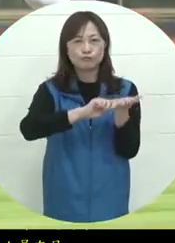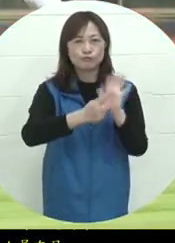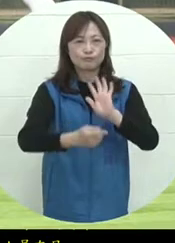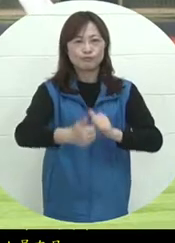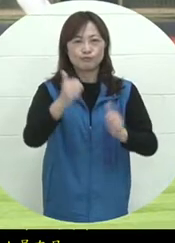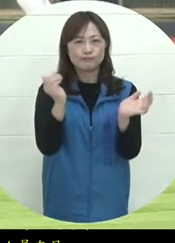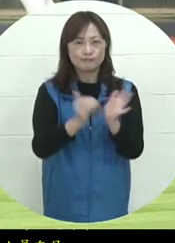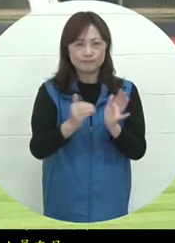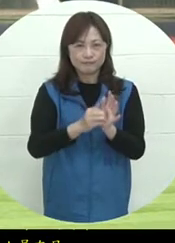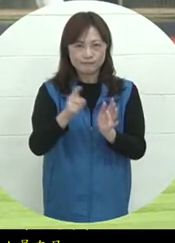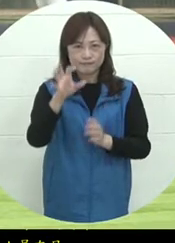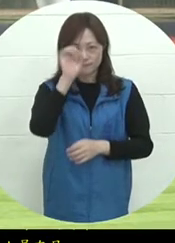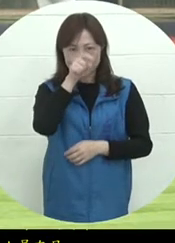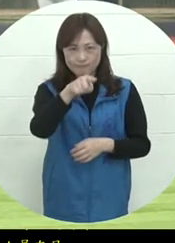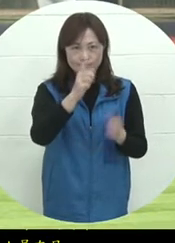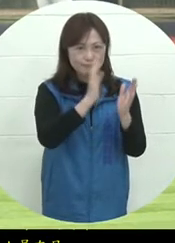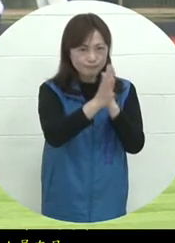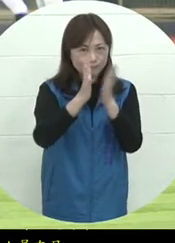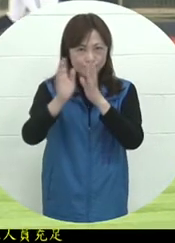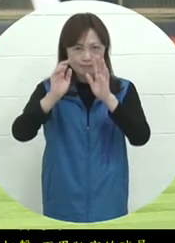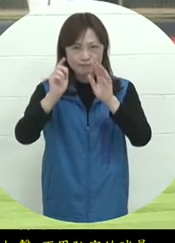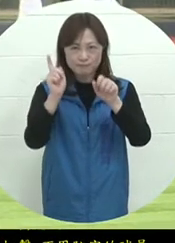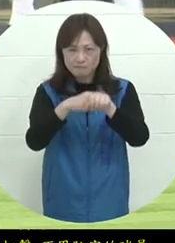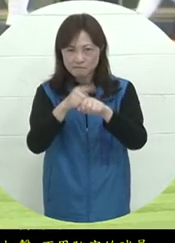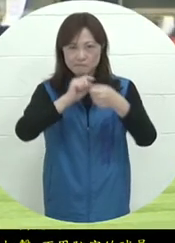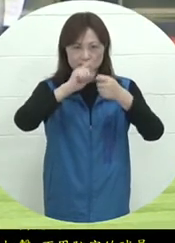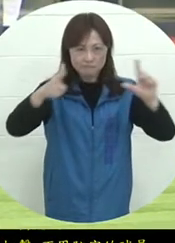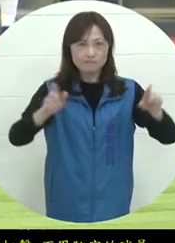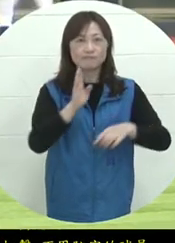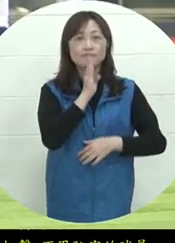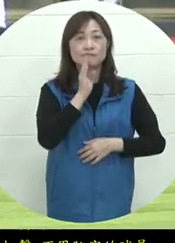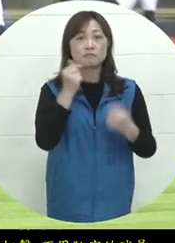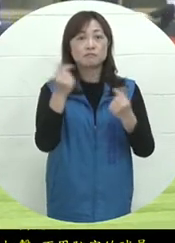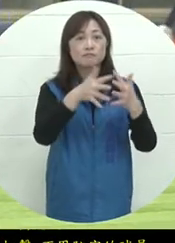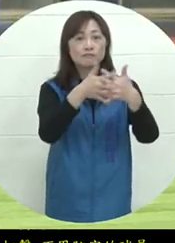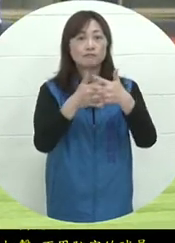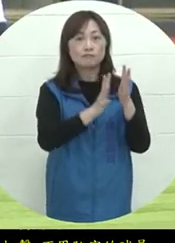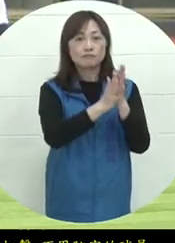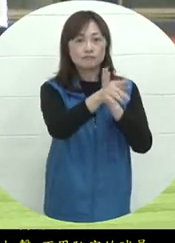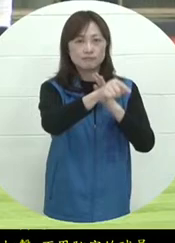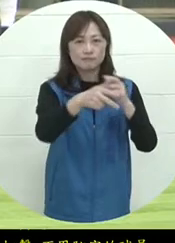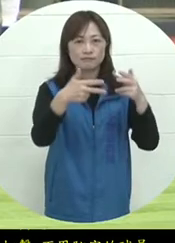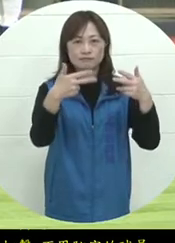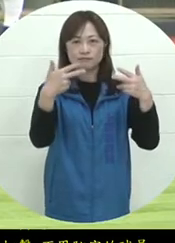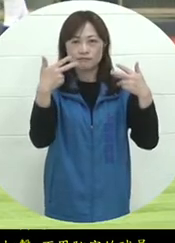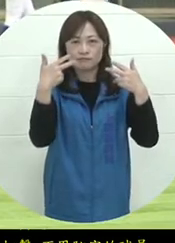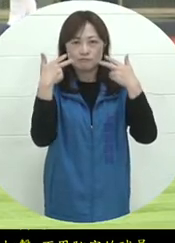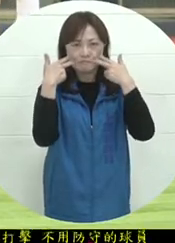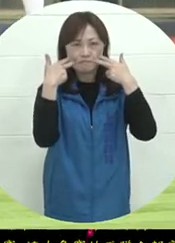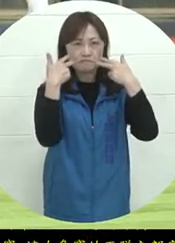of each team. As for the style of the American team, it is indeed the strongest team in terms of fielders